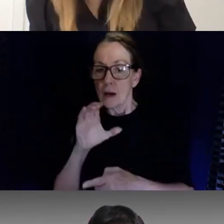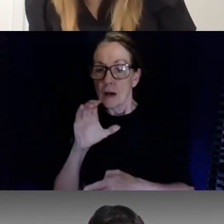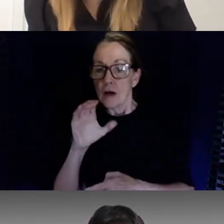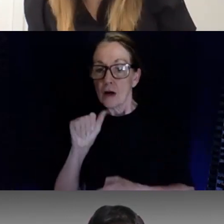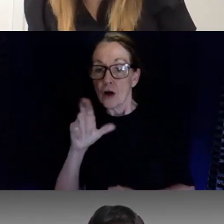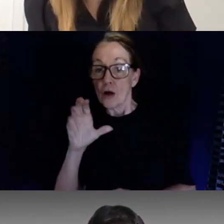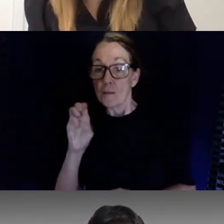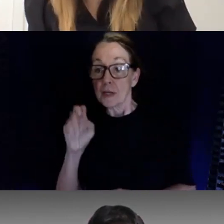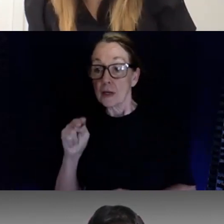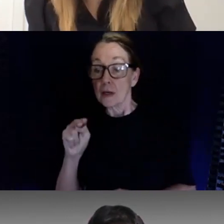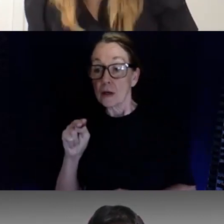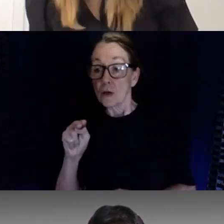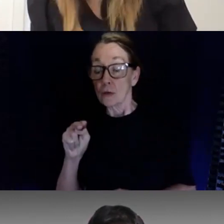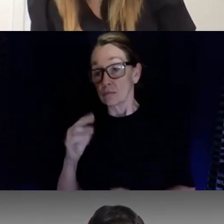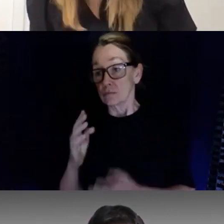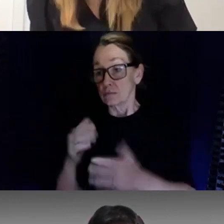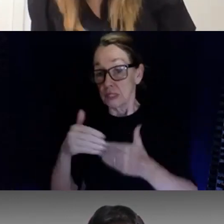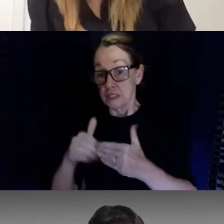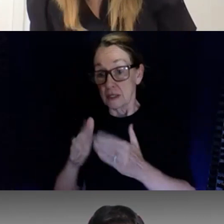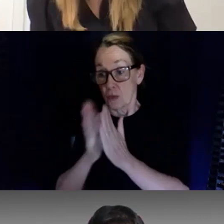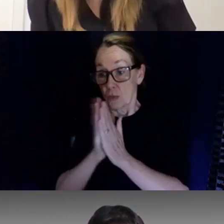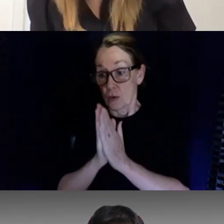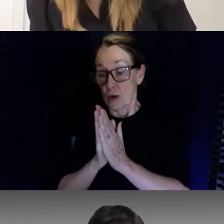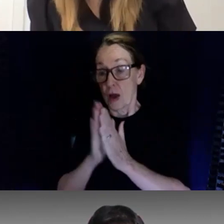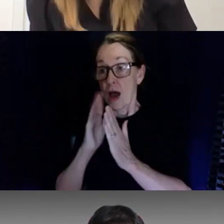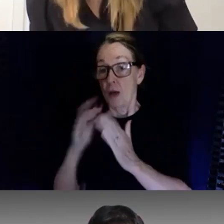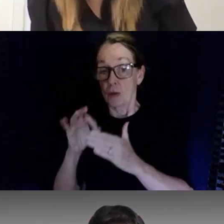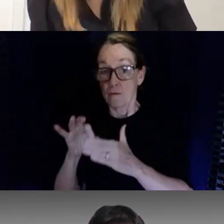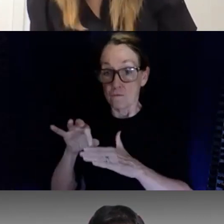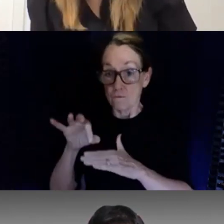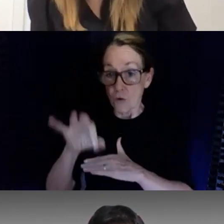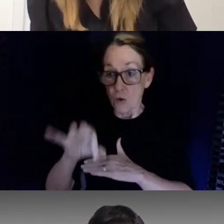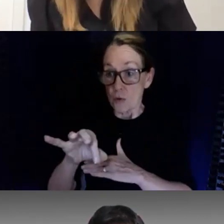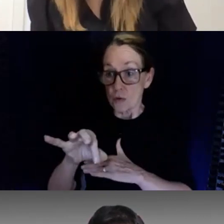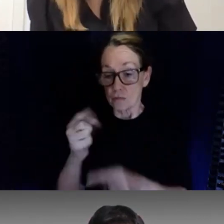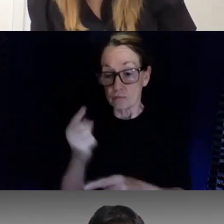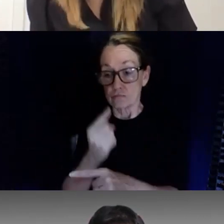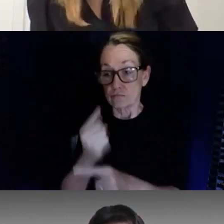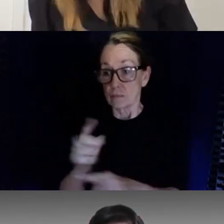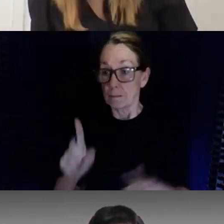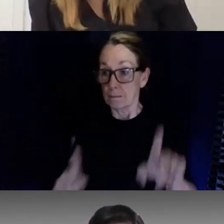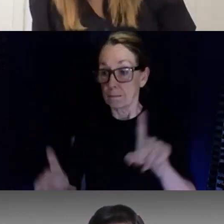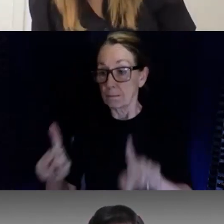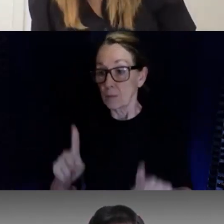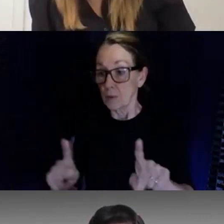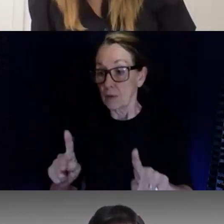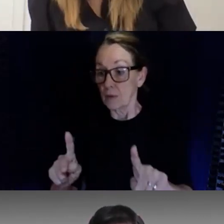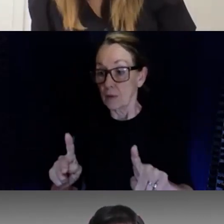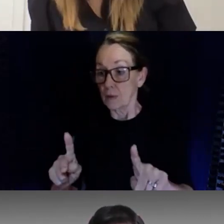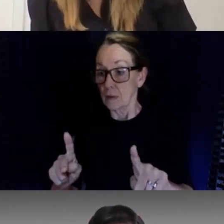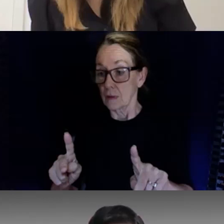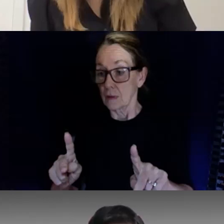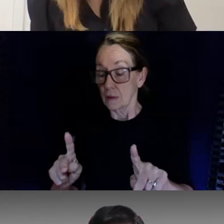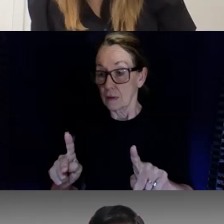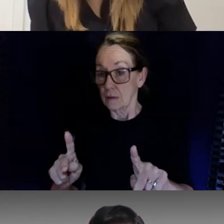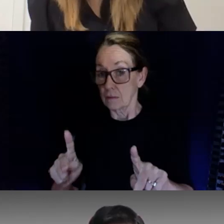IF THERE'S ANYBODY WE'RE OVER LOOKING LIKE CAROLINE SAID, WE CAN BE ABLE TO IDENTIFY THEM AND HAVE THEM INCLUDED IN THIS.